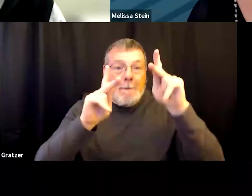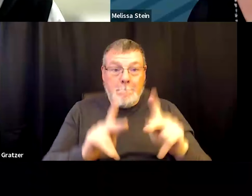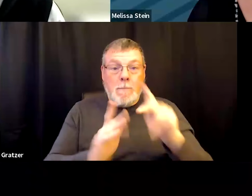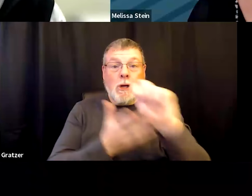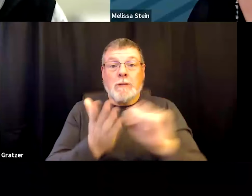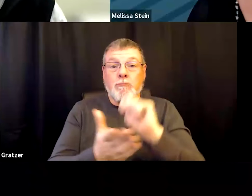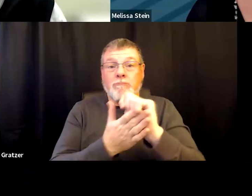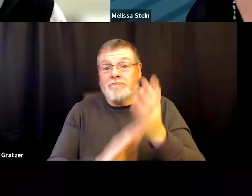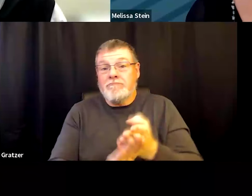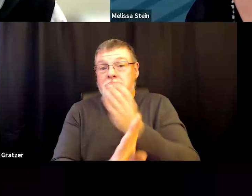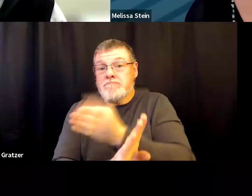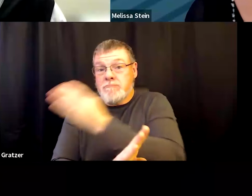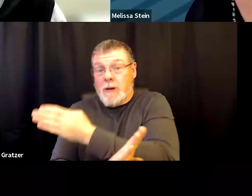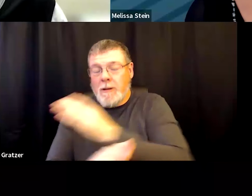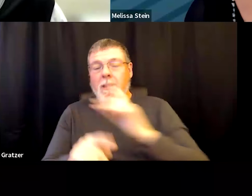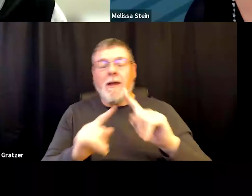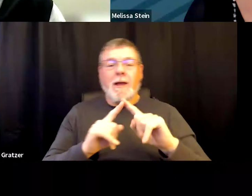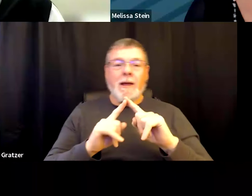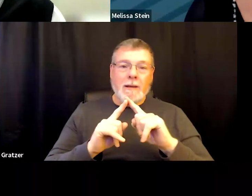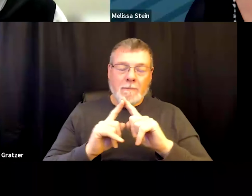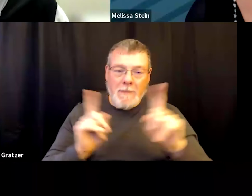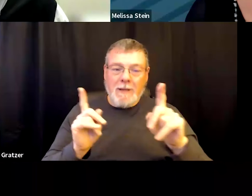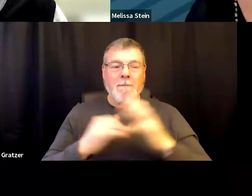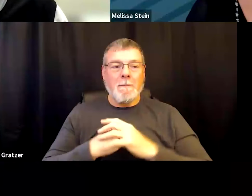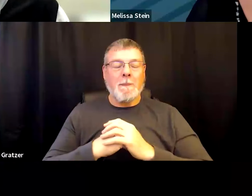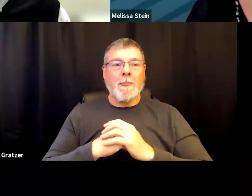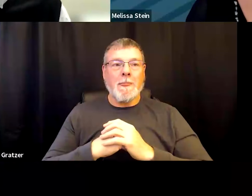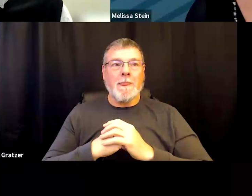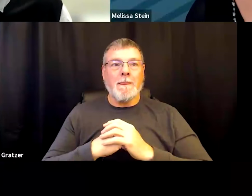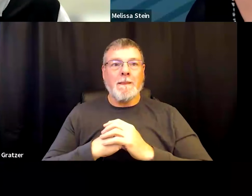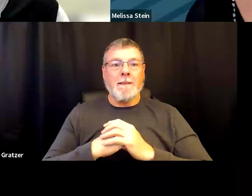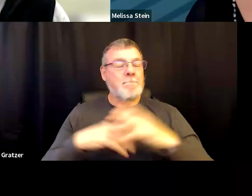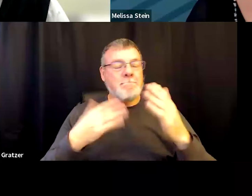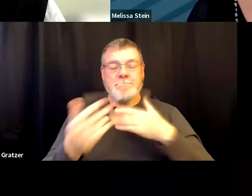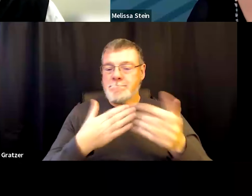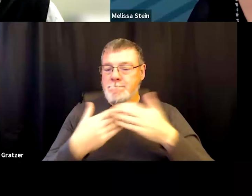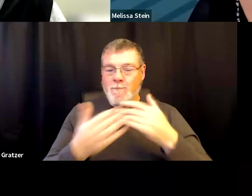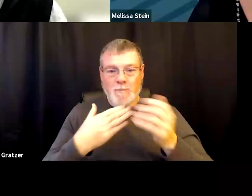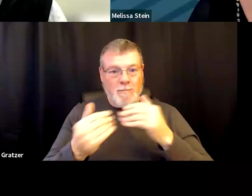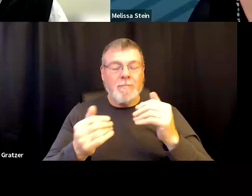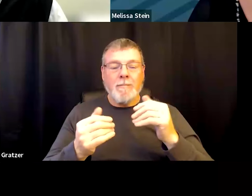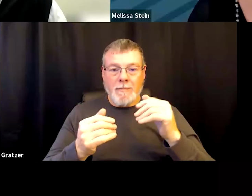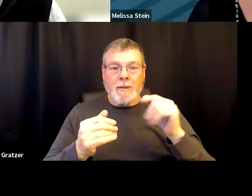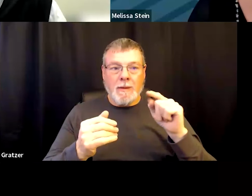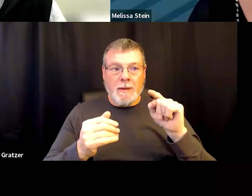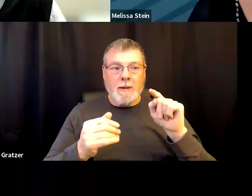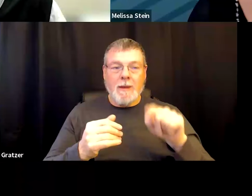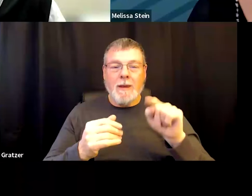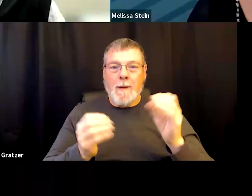prior to incarceration in prison, but in any case, I think these are more recent events